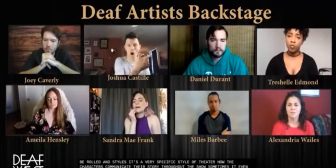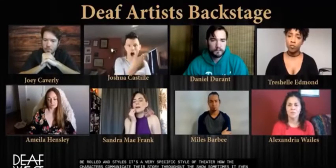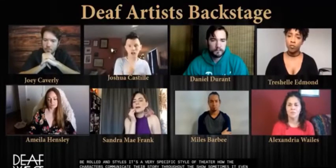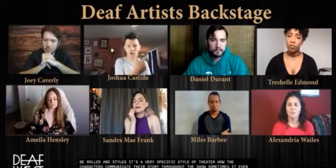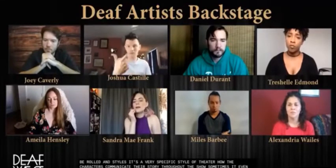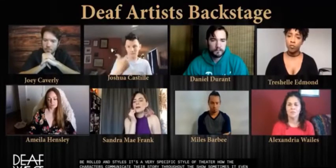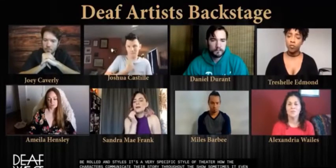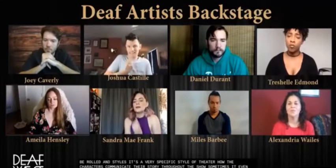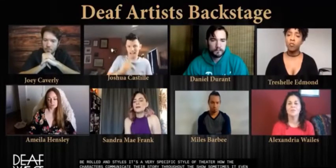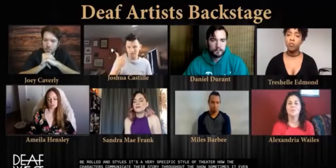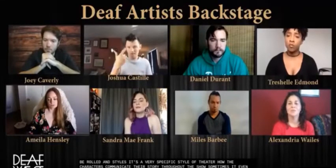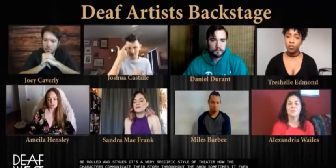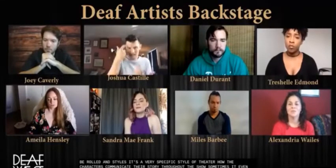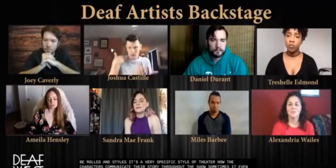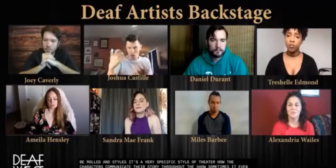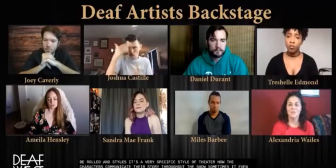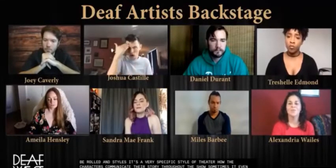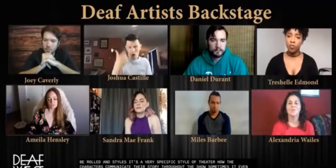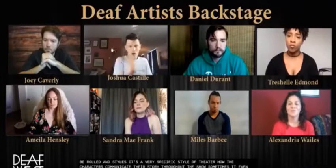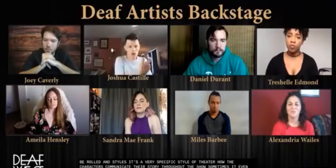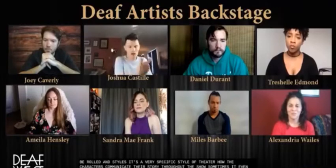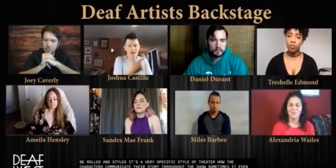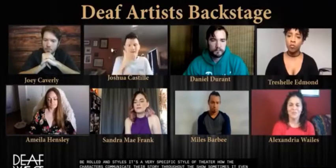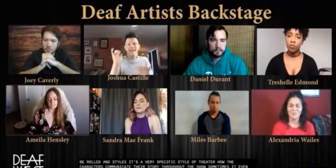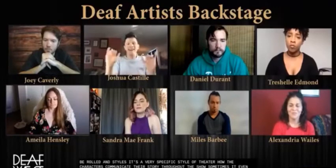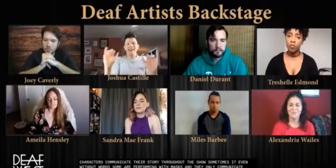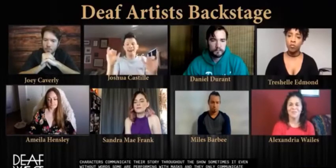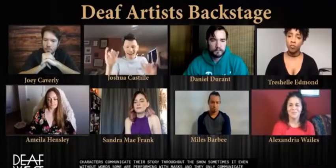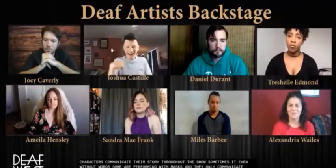At the Lincoln Center Library, I went and watched that myself because I wanted to know